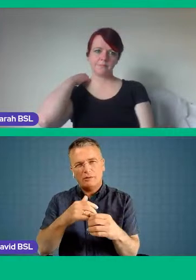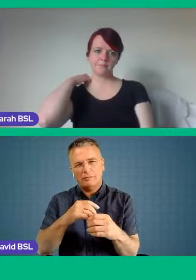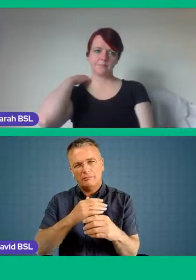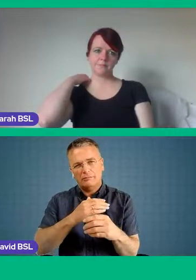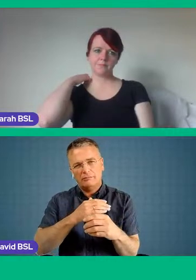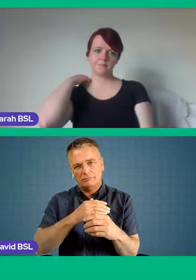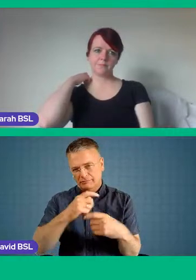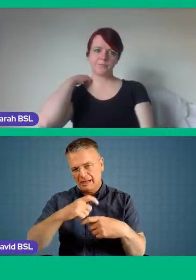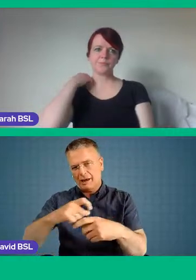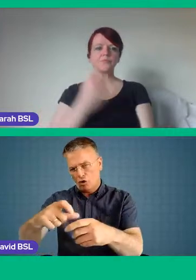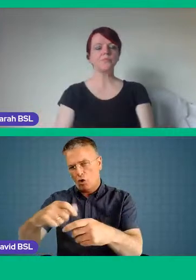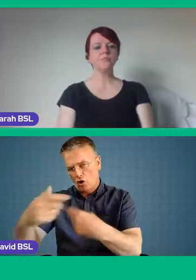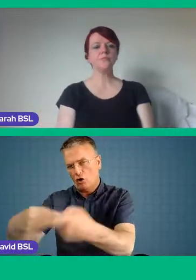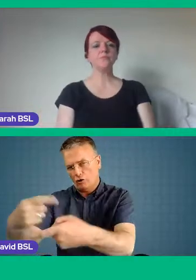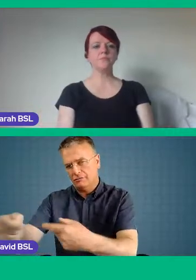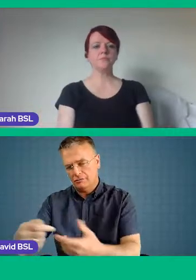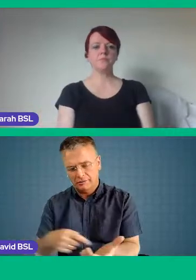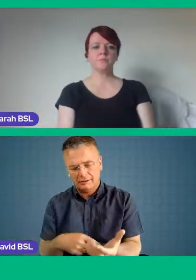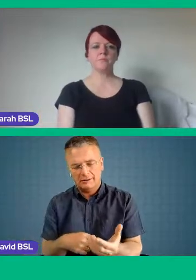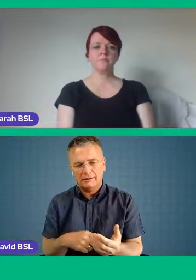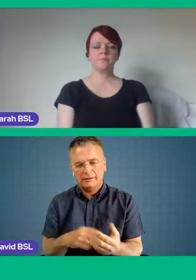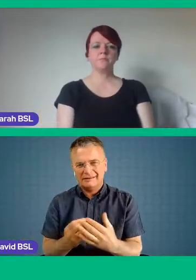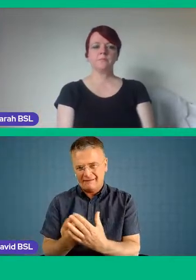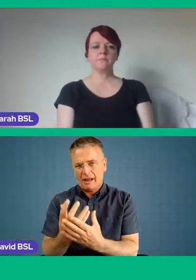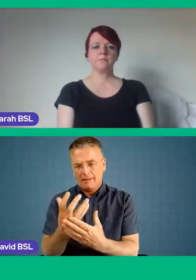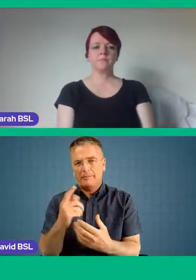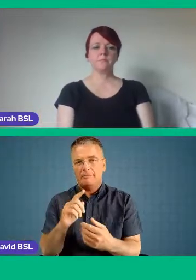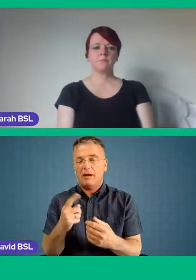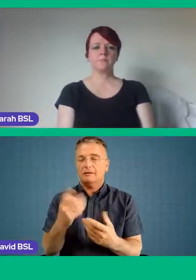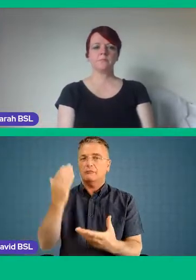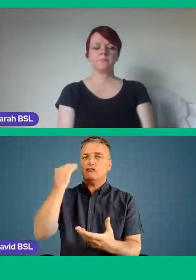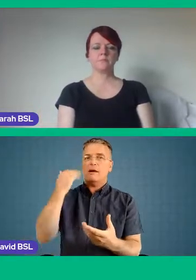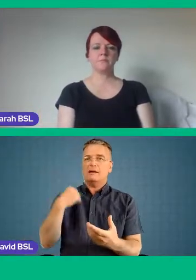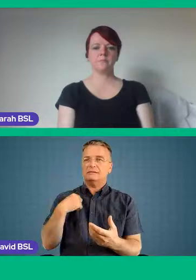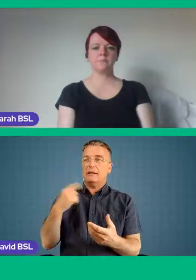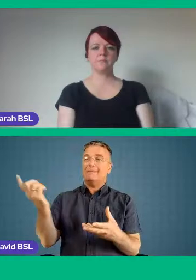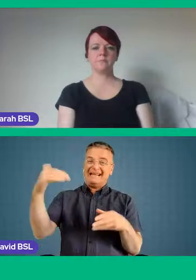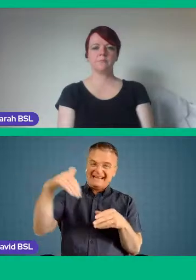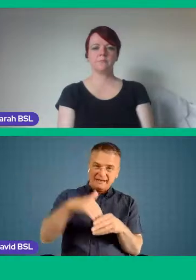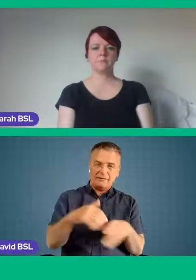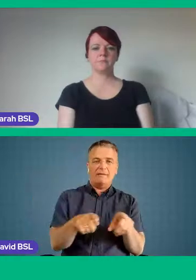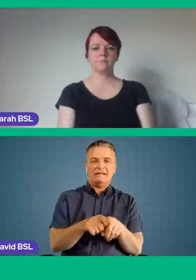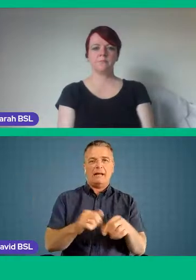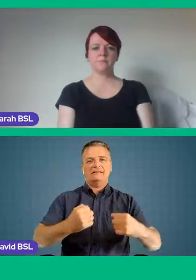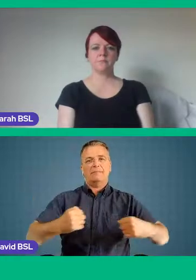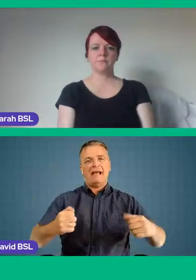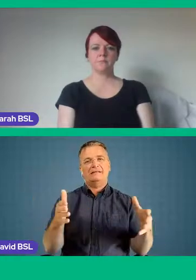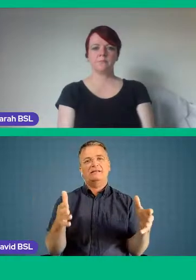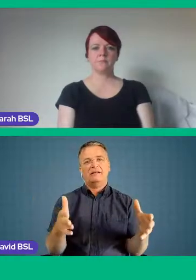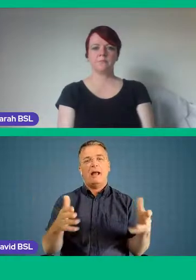It is going to carry on past the end of today, but it is just a reminder that actually